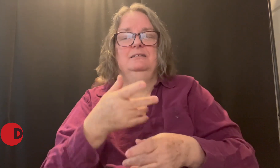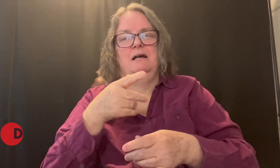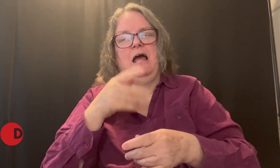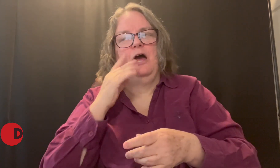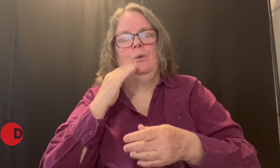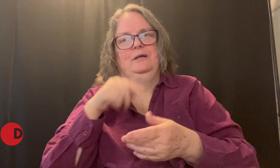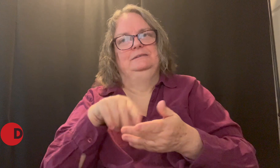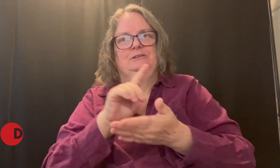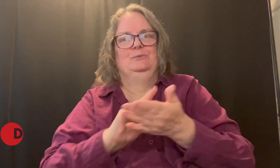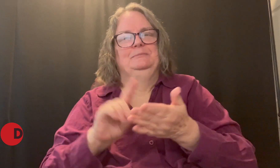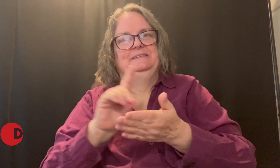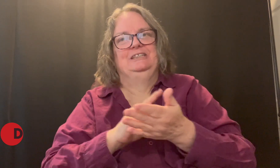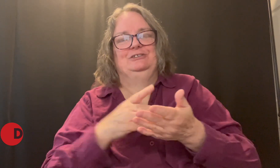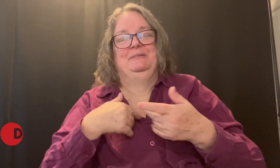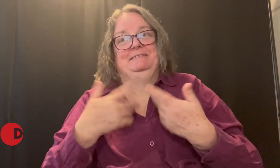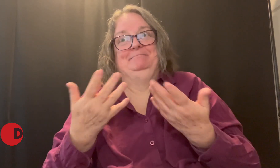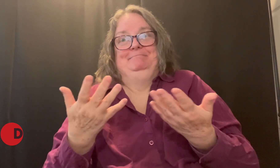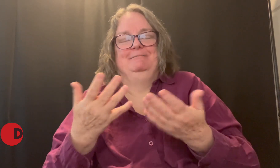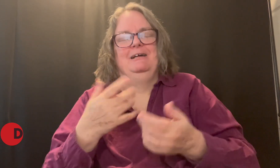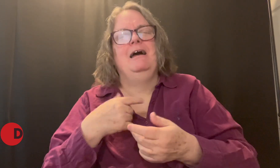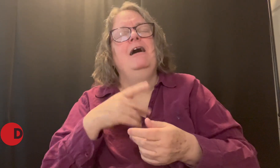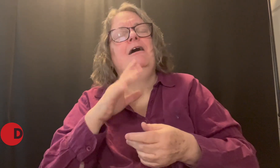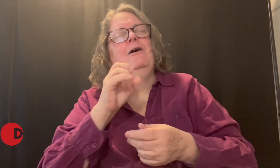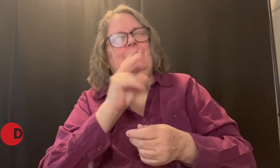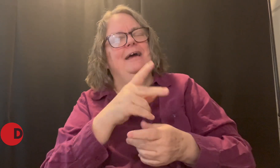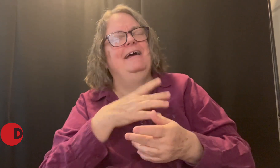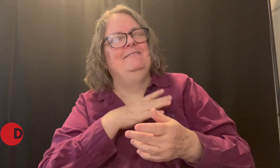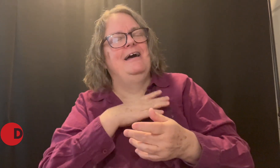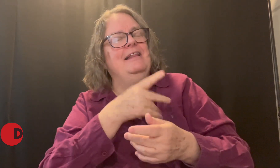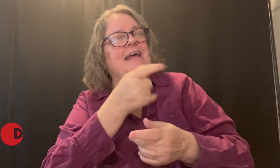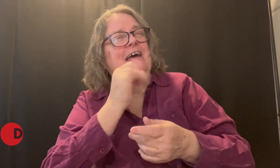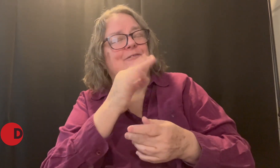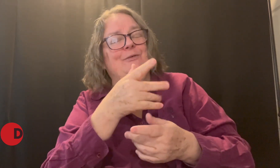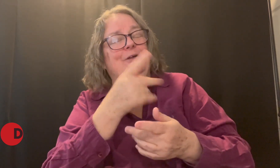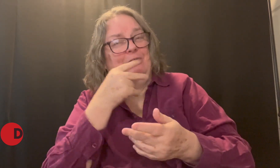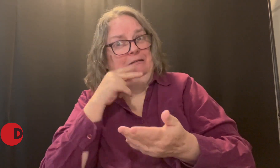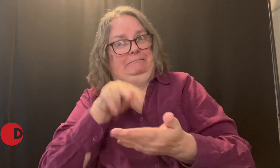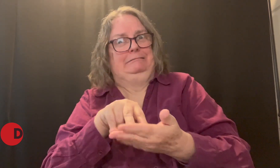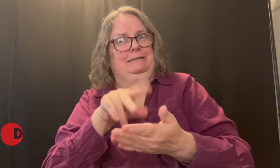I know this is discriminatory but she couldn't do anything.